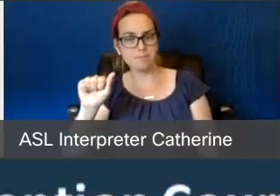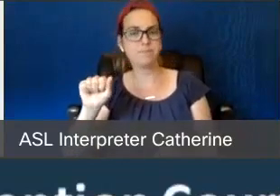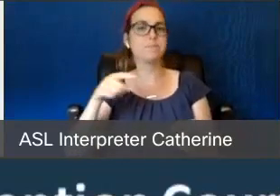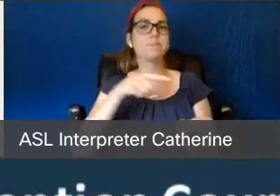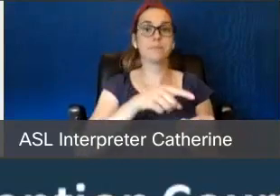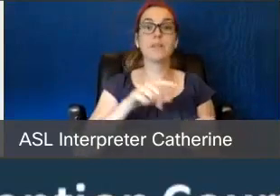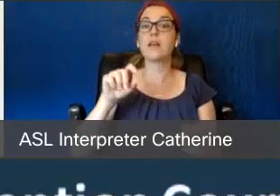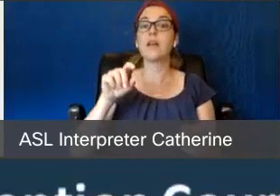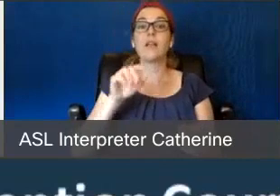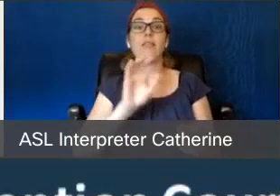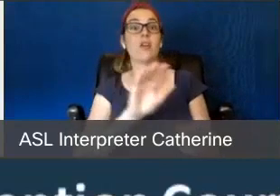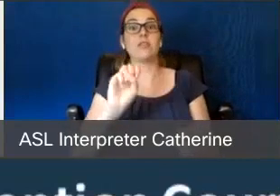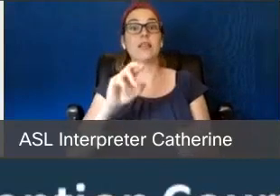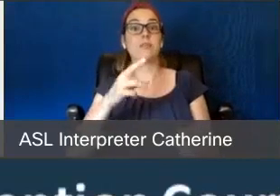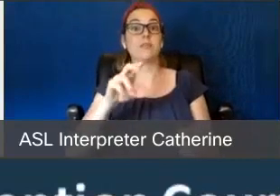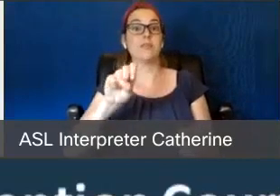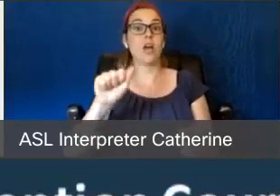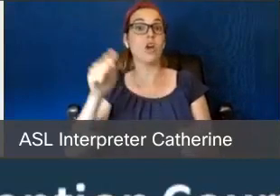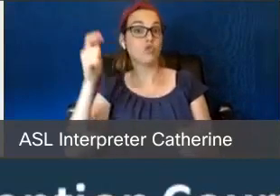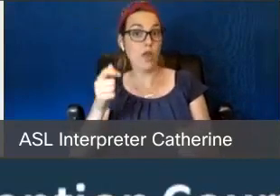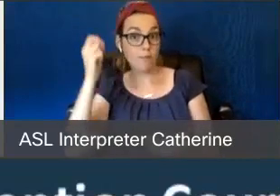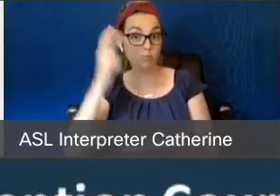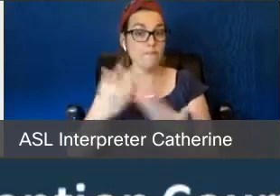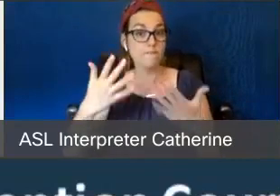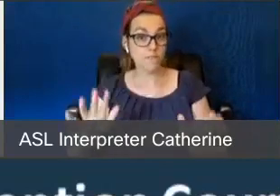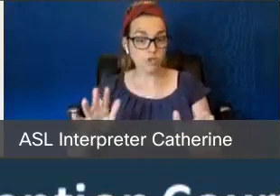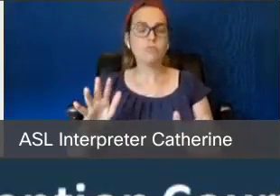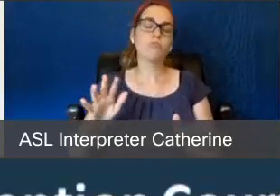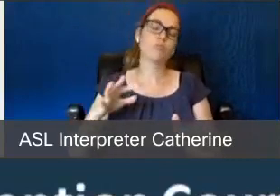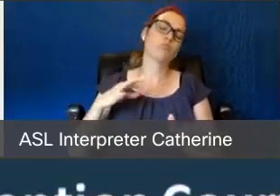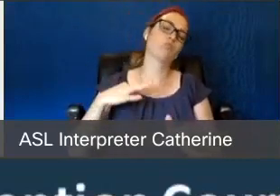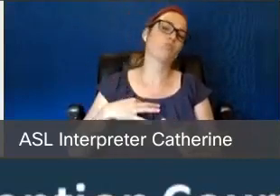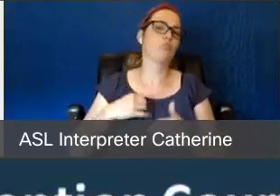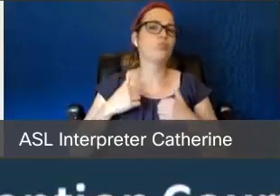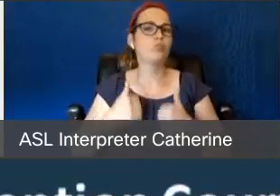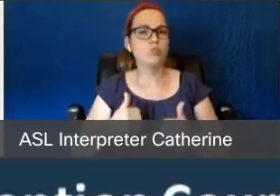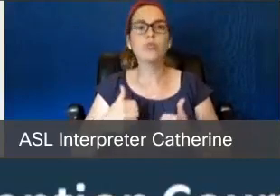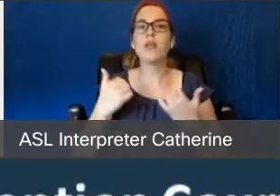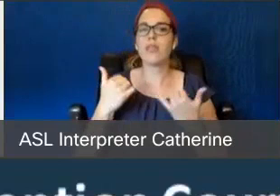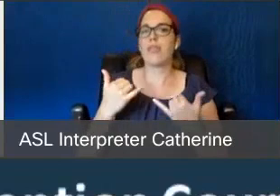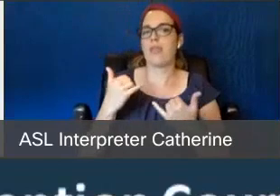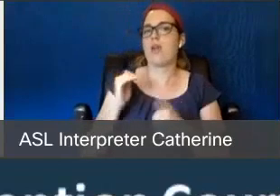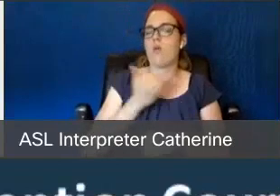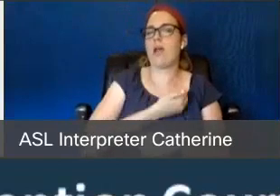we do have a treatment van that is actually located to one of our treatment providers that's parked outside of her courtroom.